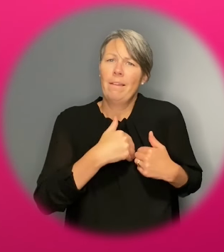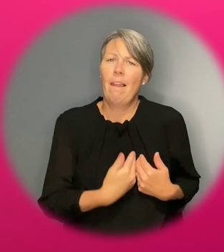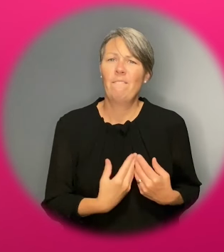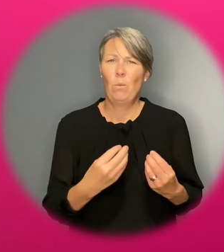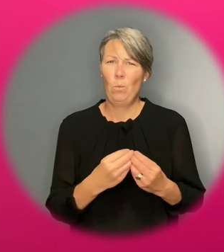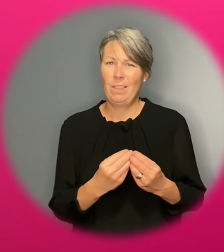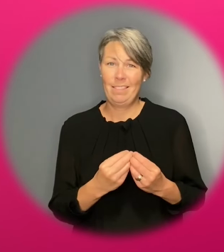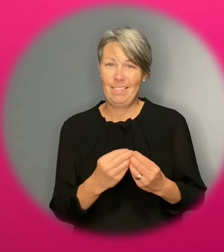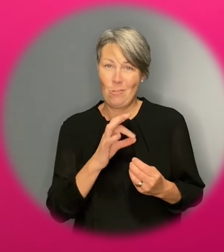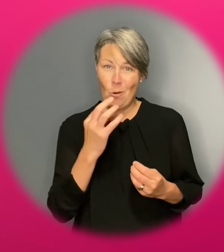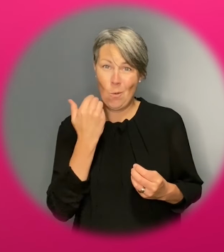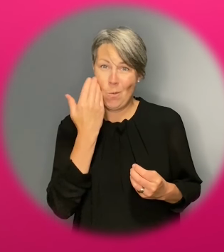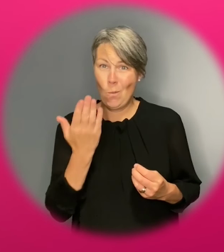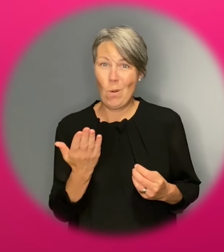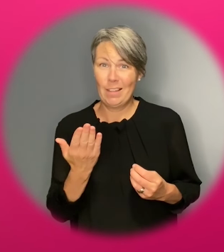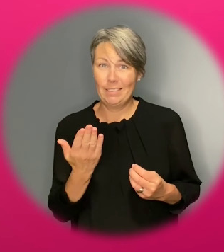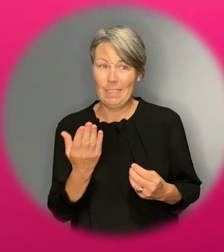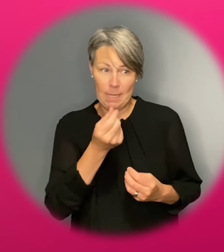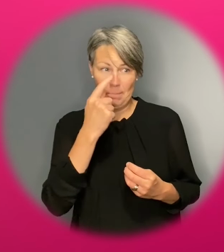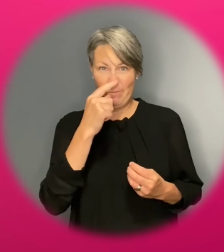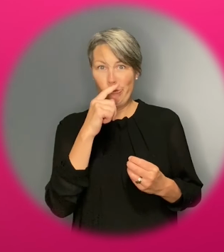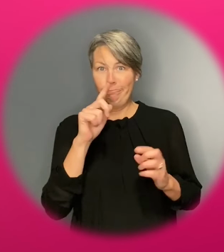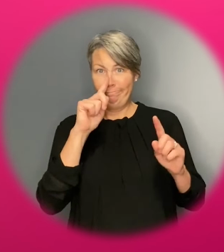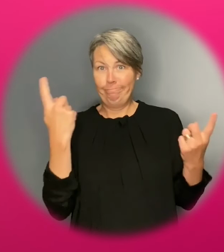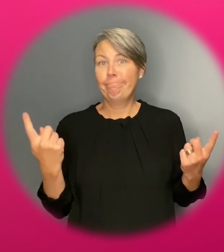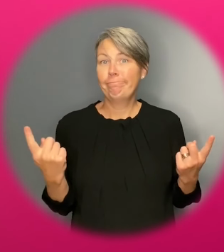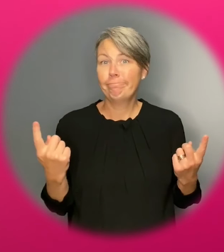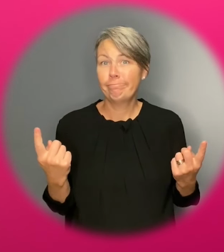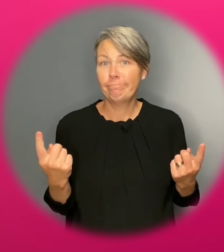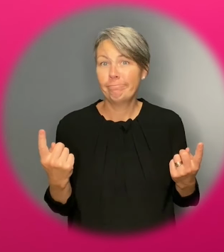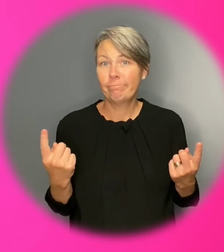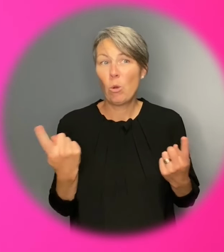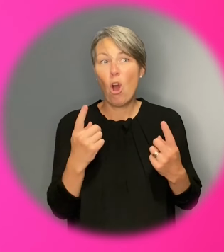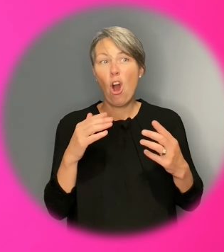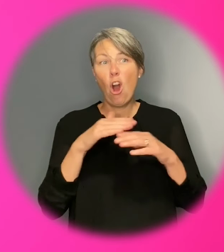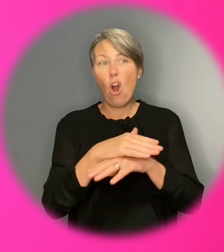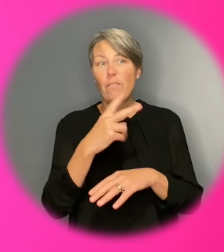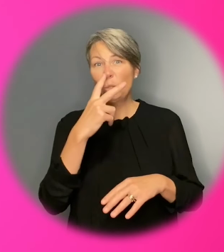might not seem relevant for a lot of people past like 20 but as a lot of